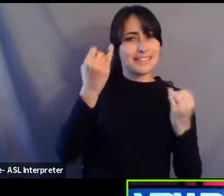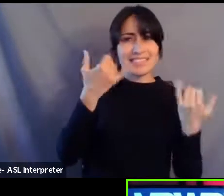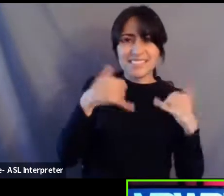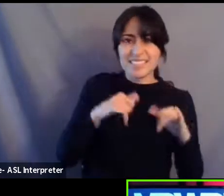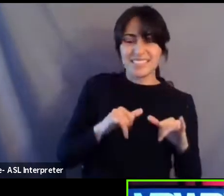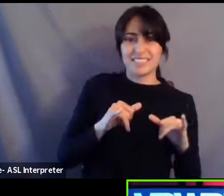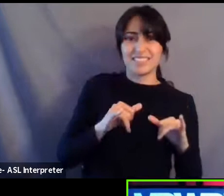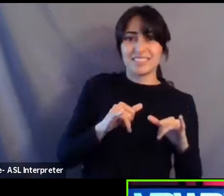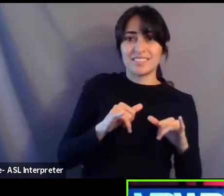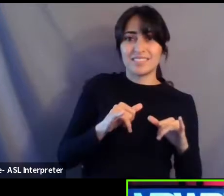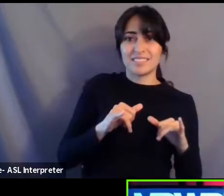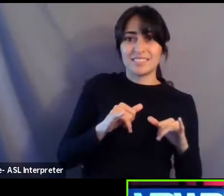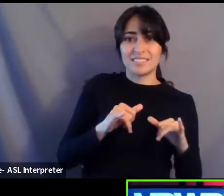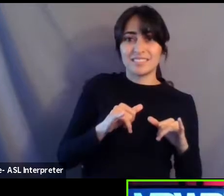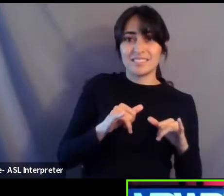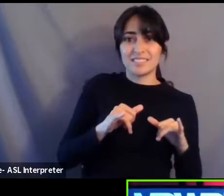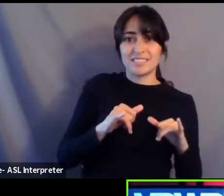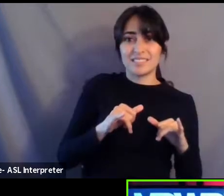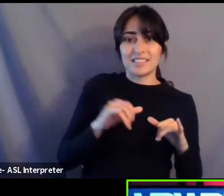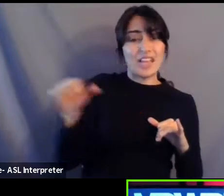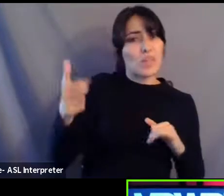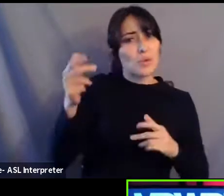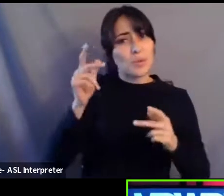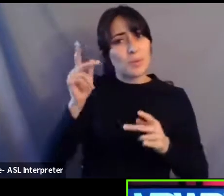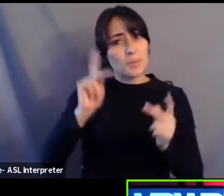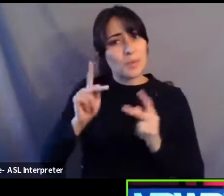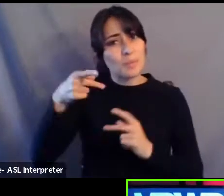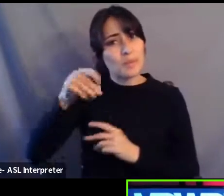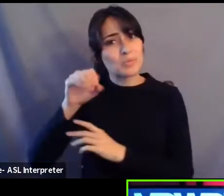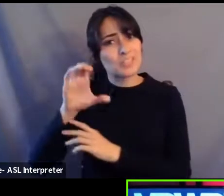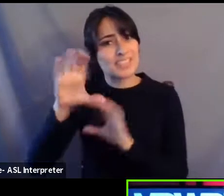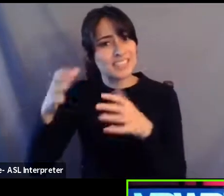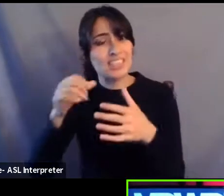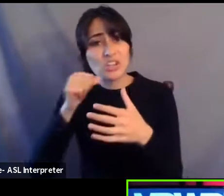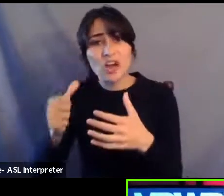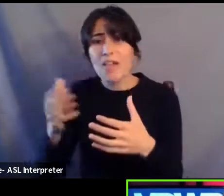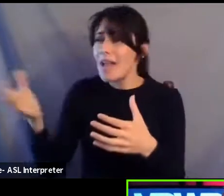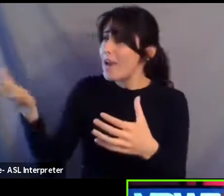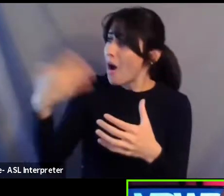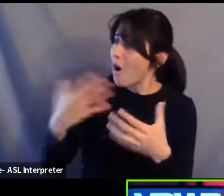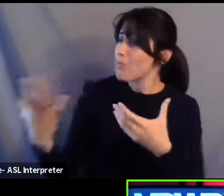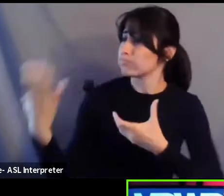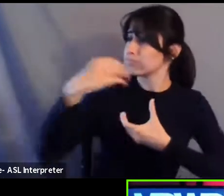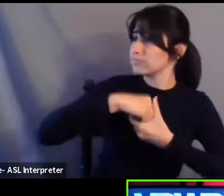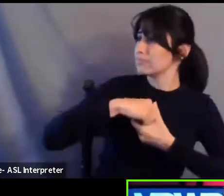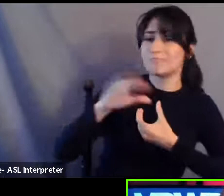investing in the people of color to come out and say instead of this. Instead of us questioning you